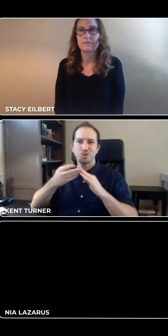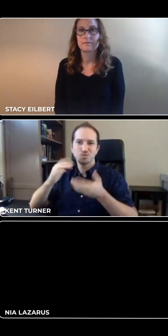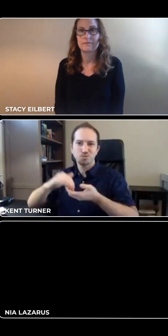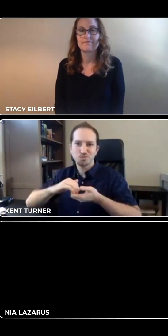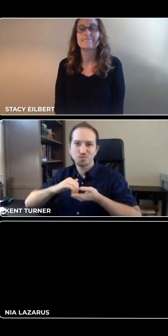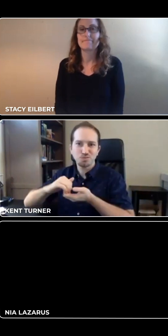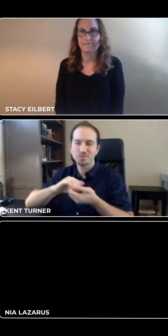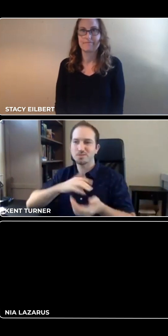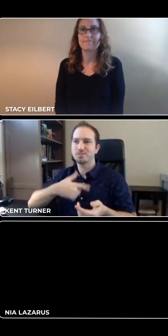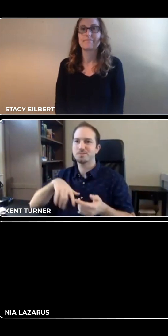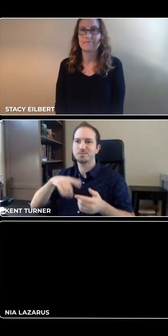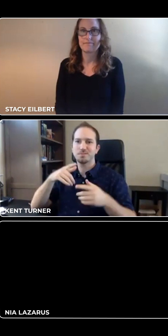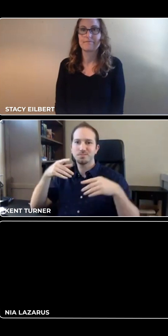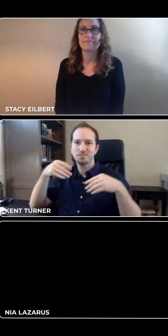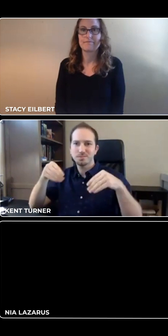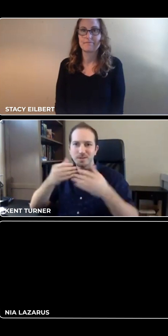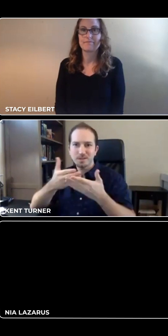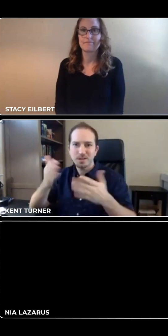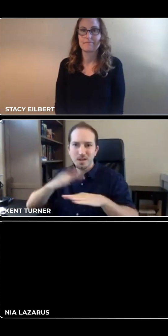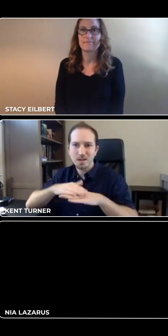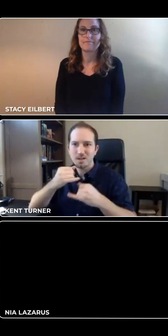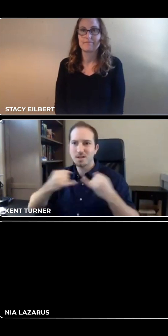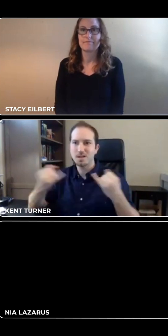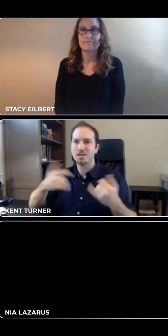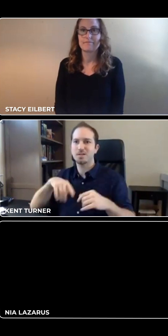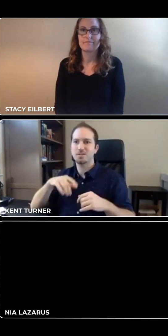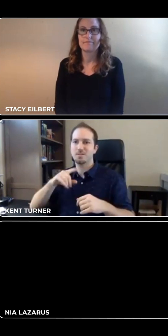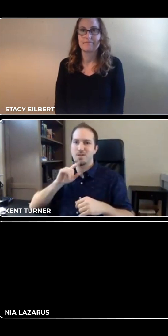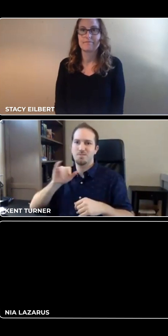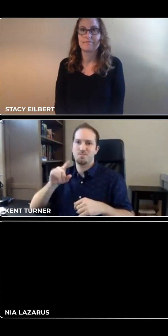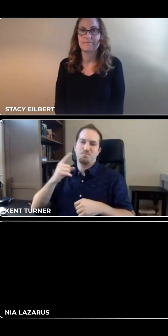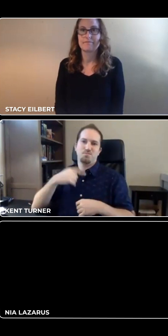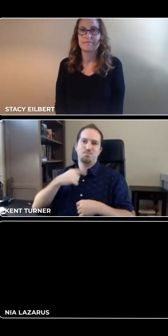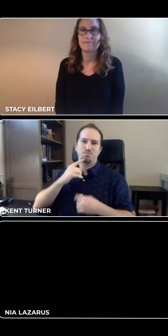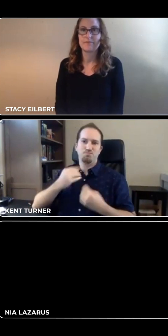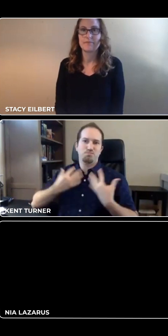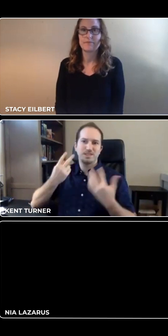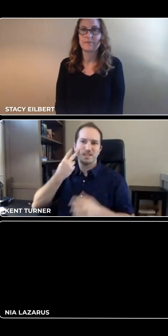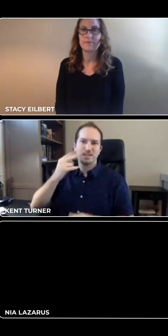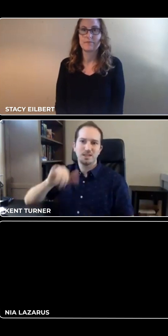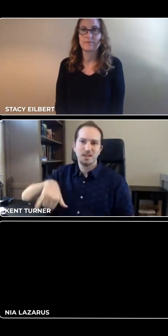Instagram Live for example, working with the community. Also, folks have now turned to